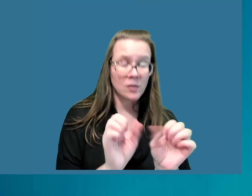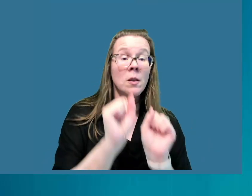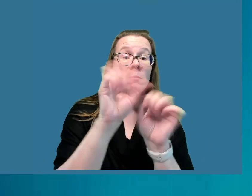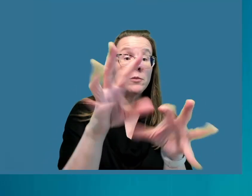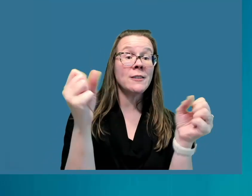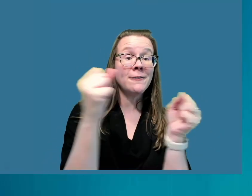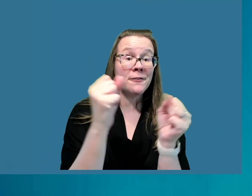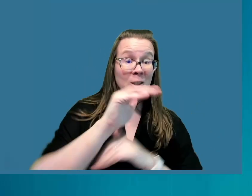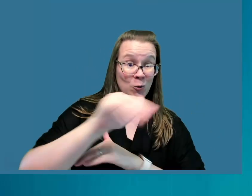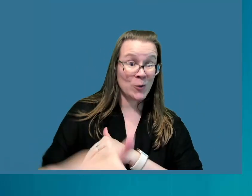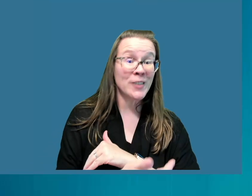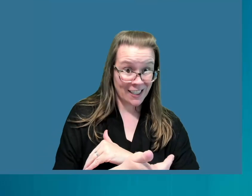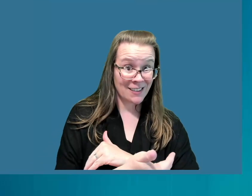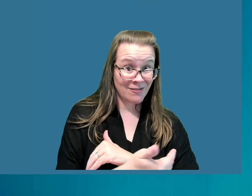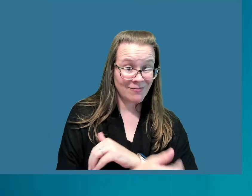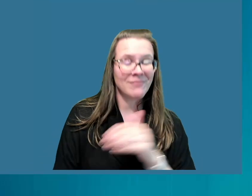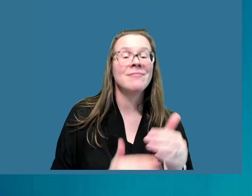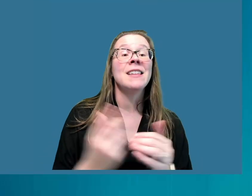I mix up the dough, and I put it in the refrigerator overnight.